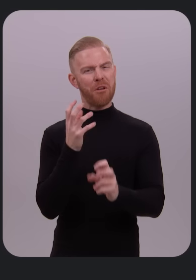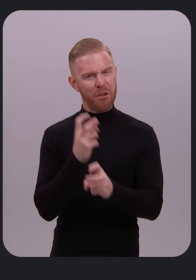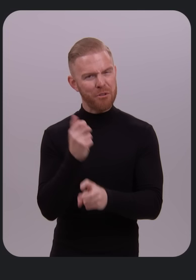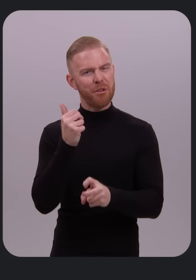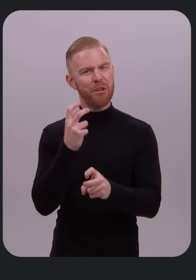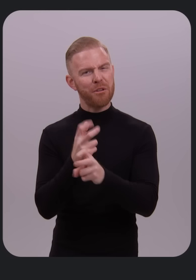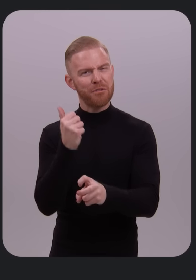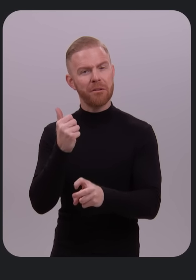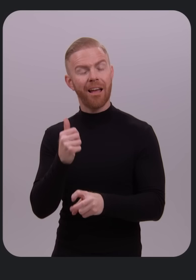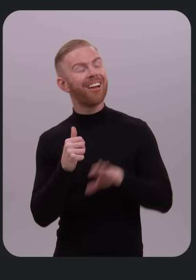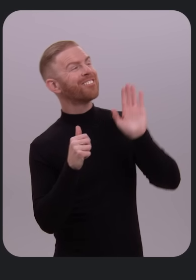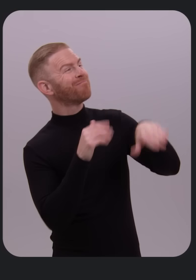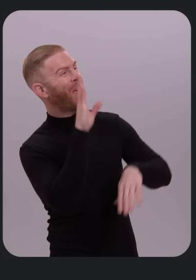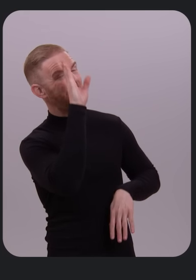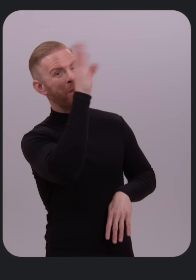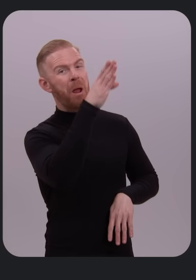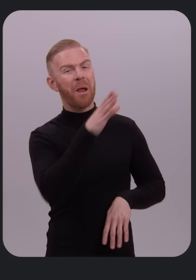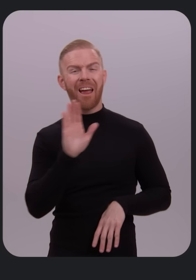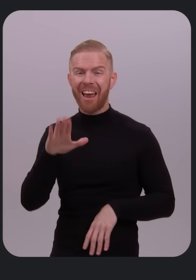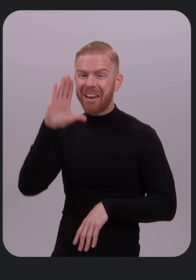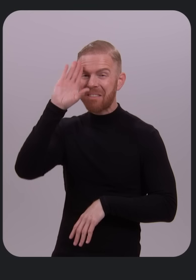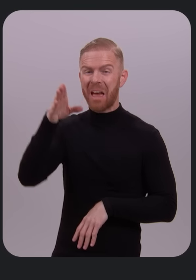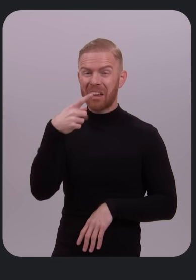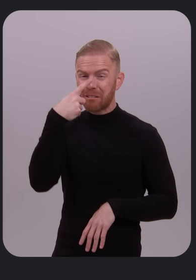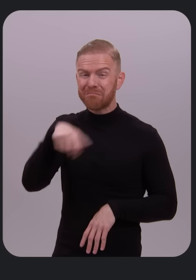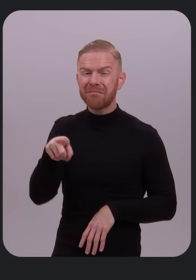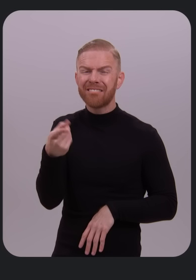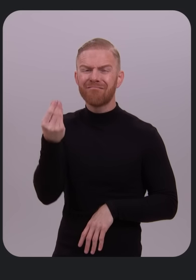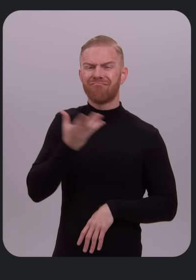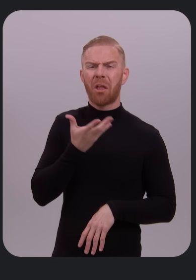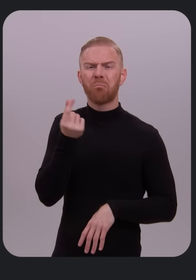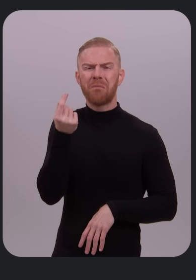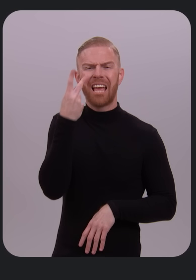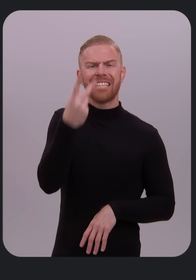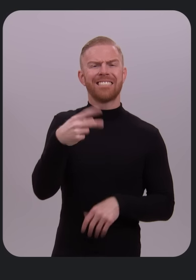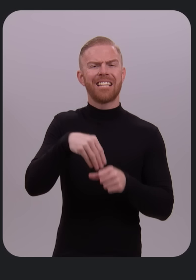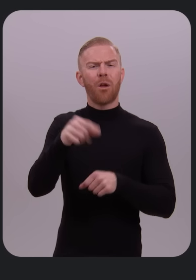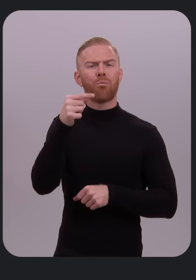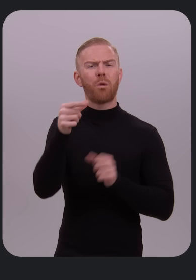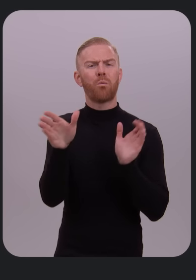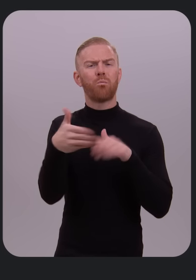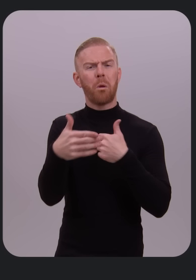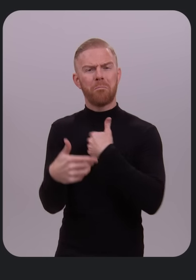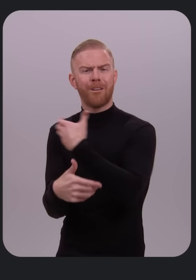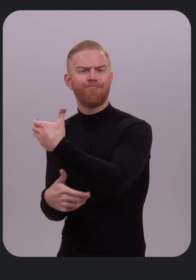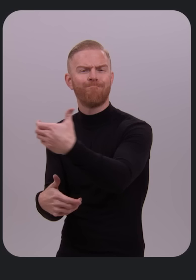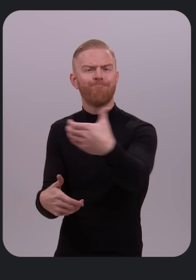Can you tell me what you see in this green room while I scan around?